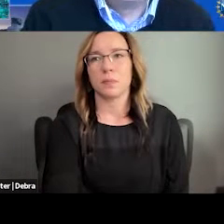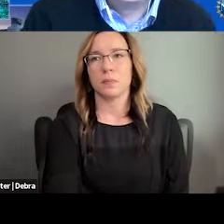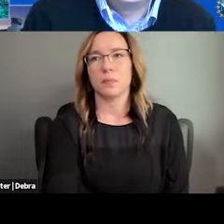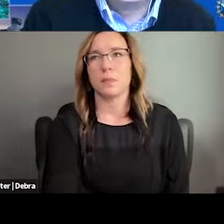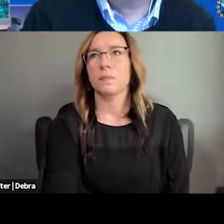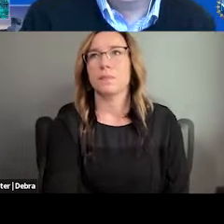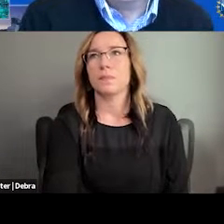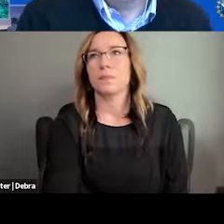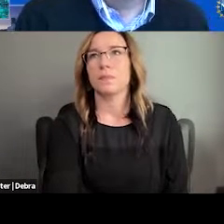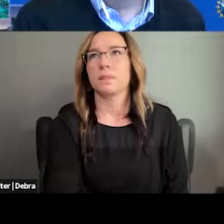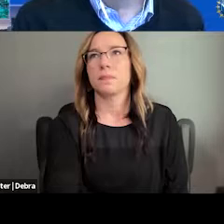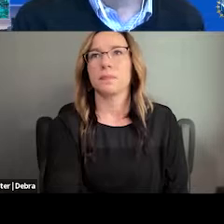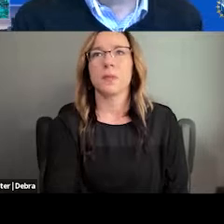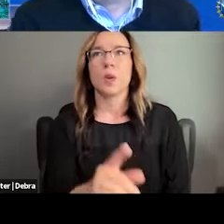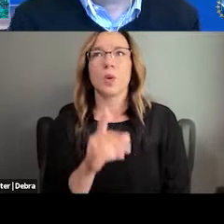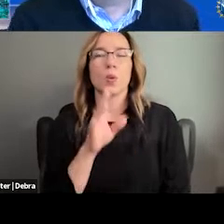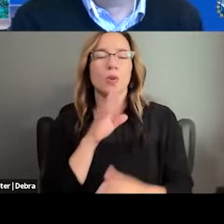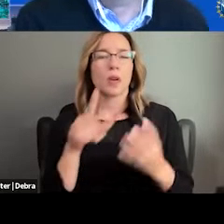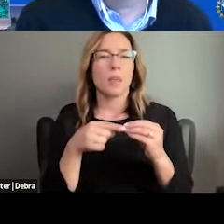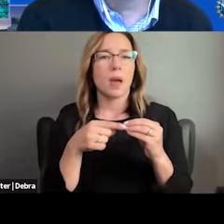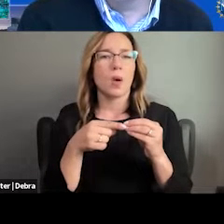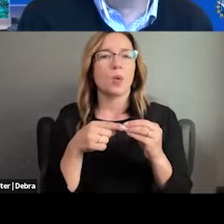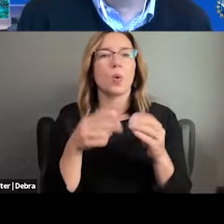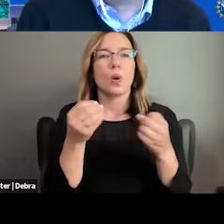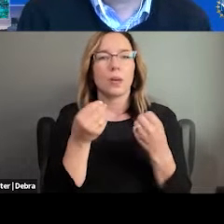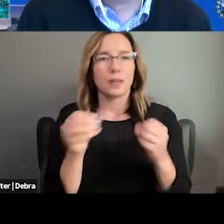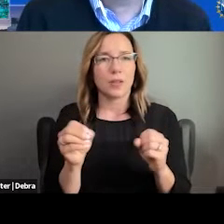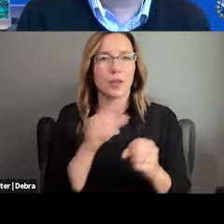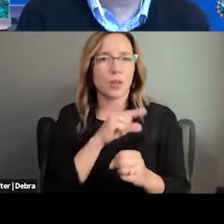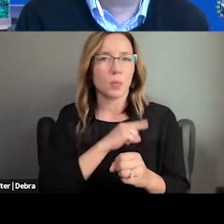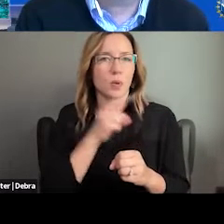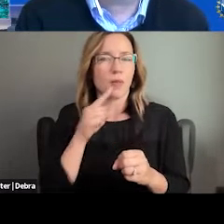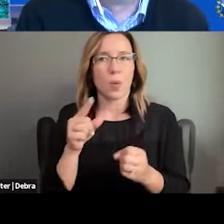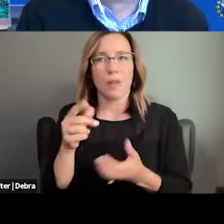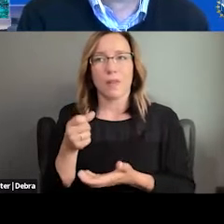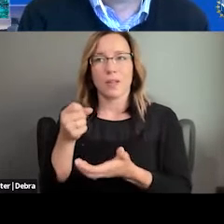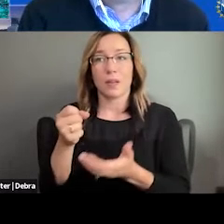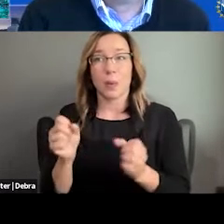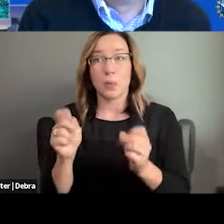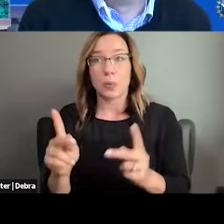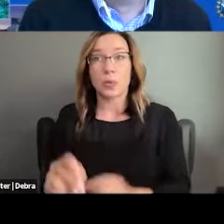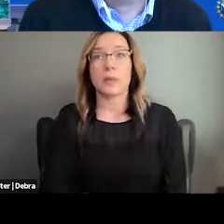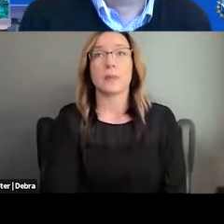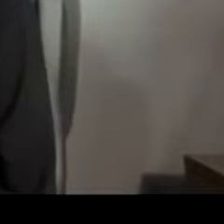our series which will cover individual and organizational eligibility for NSF funding opportunities.